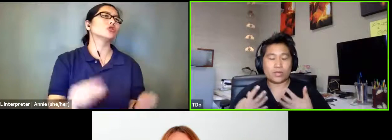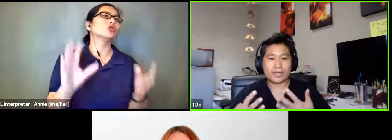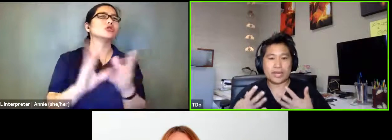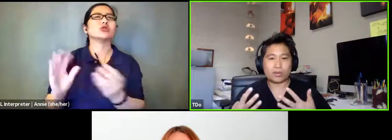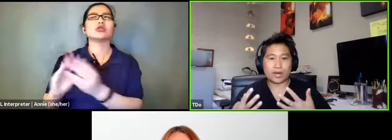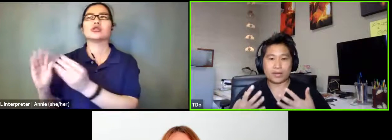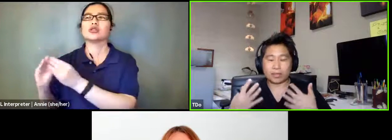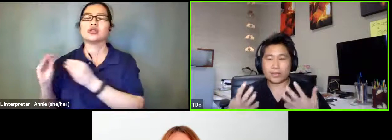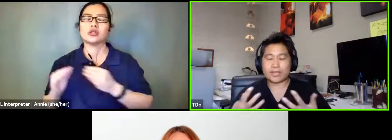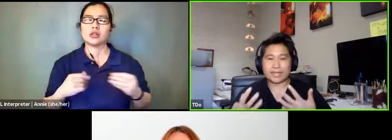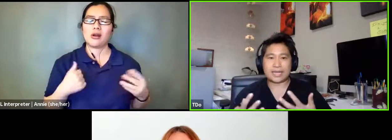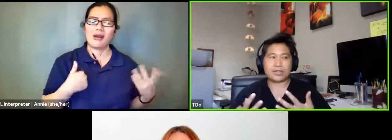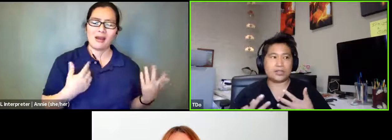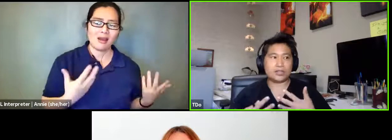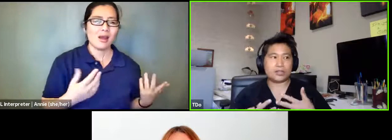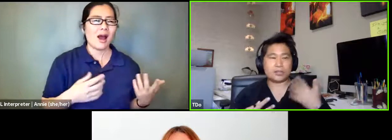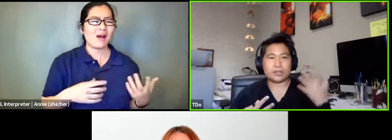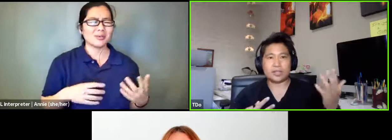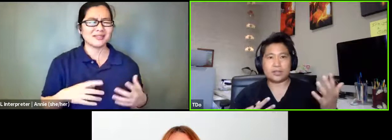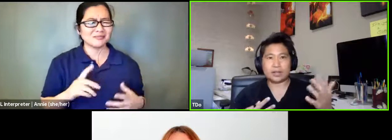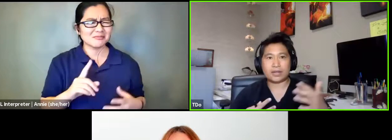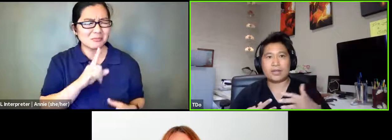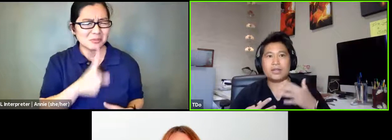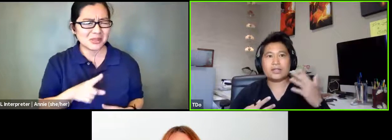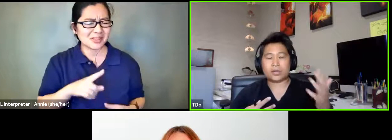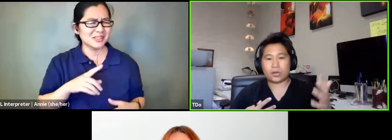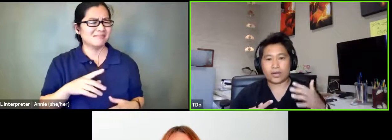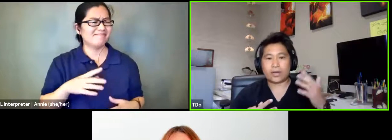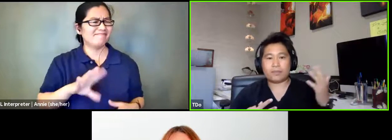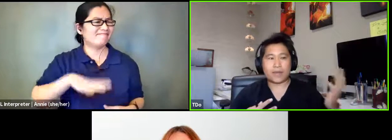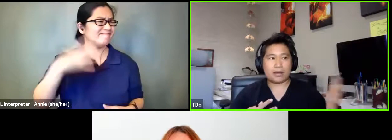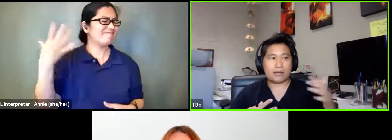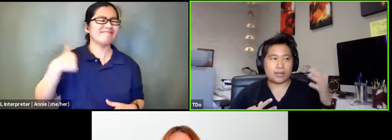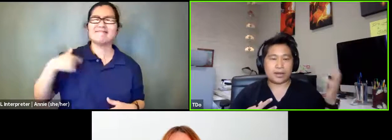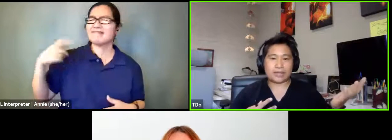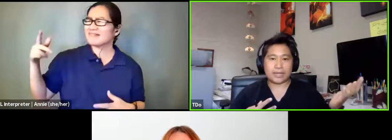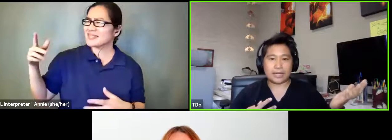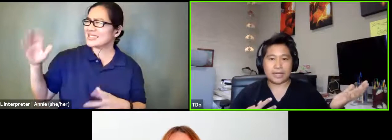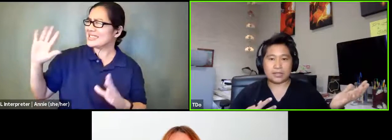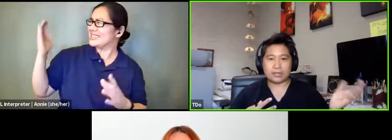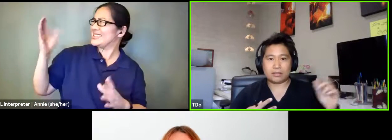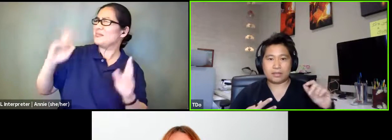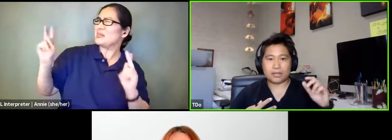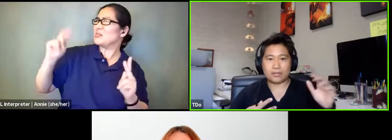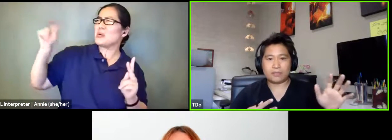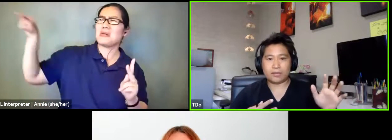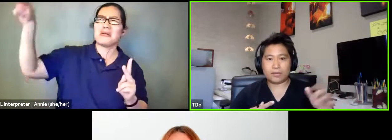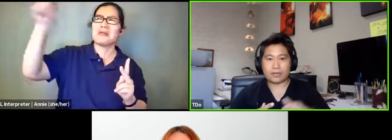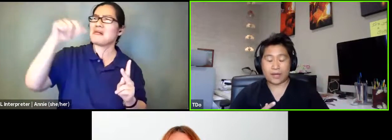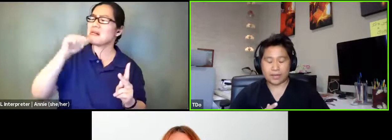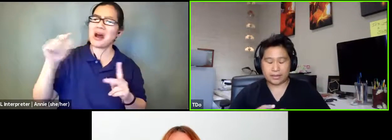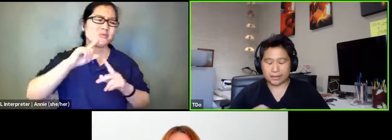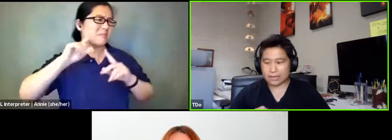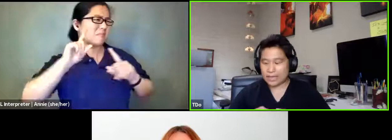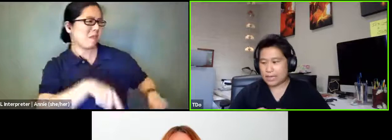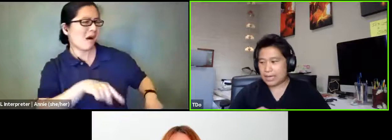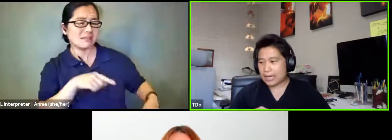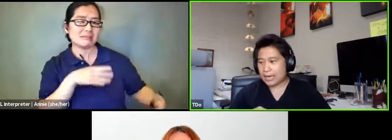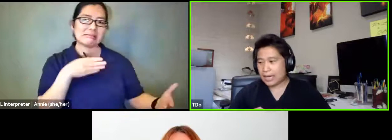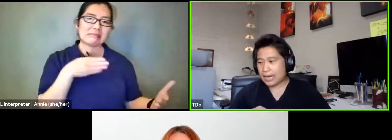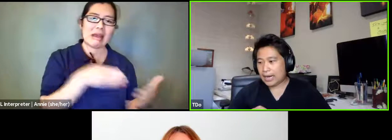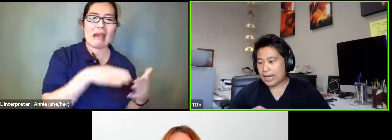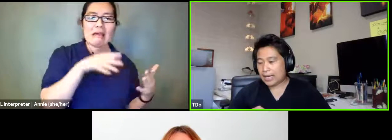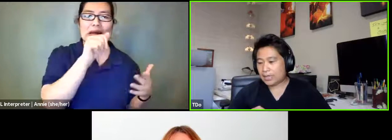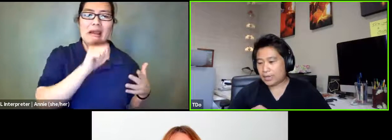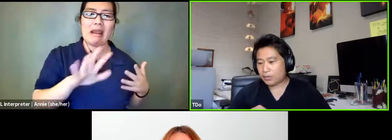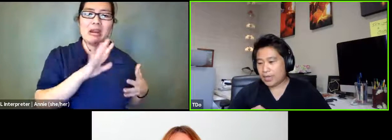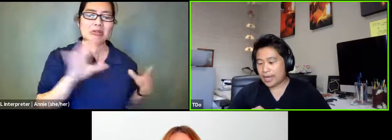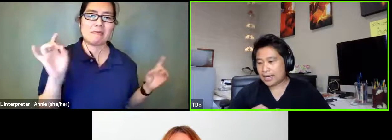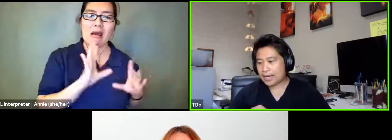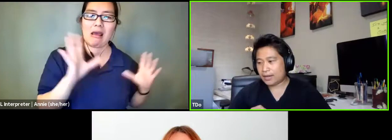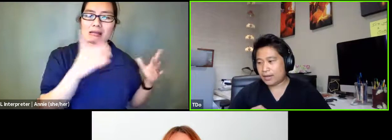wasn't outcry and attention to this particular story about anti-Asian violence. And we had a